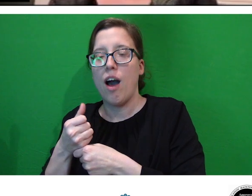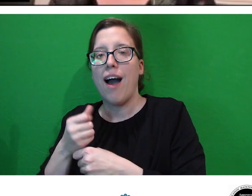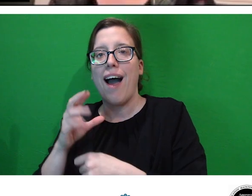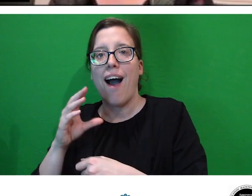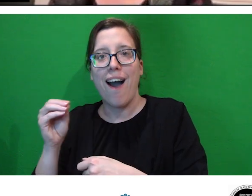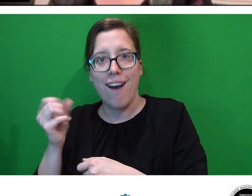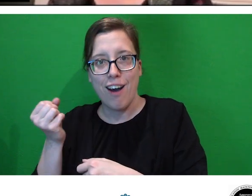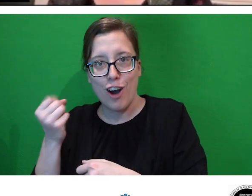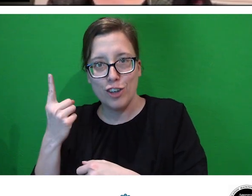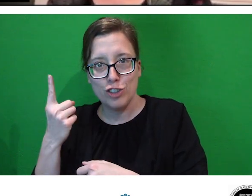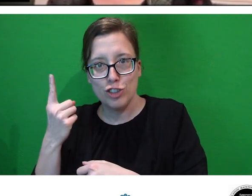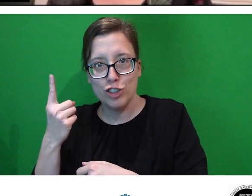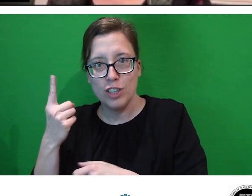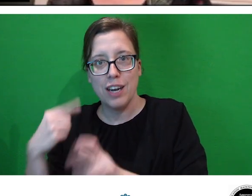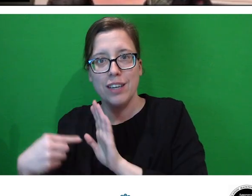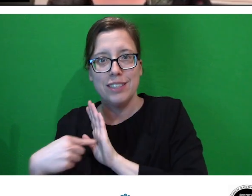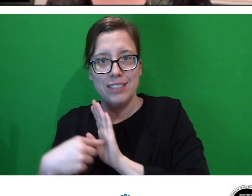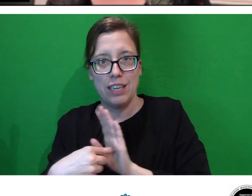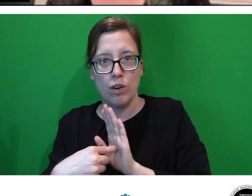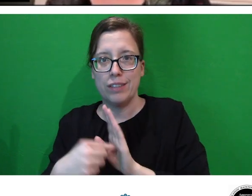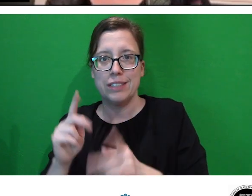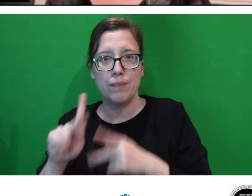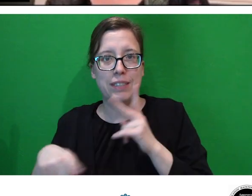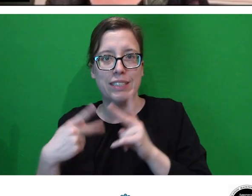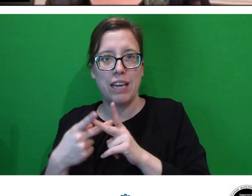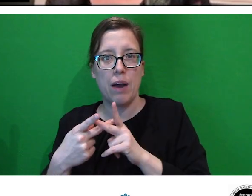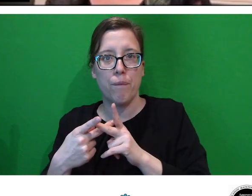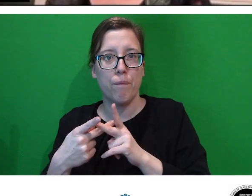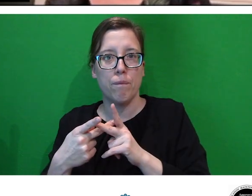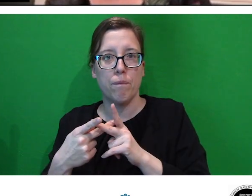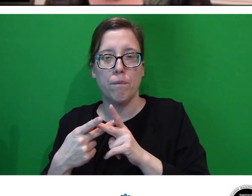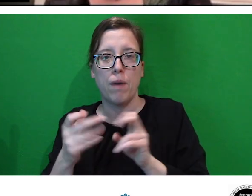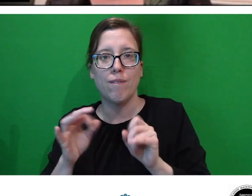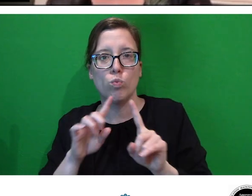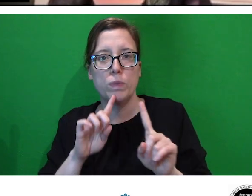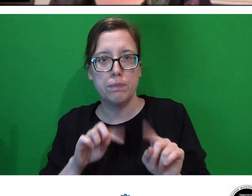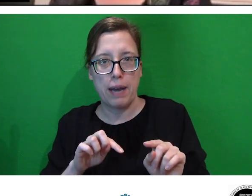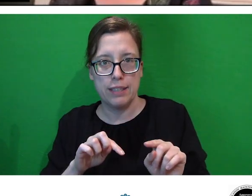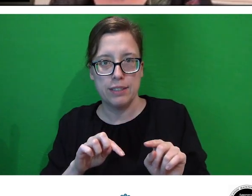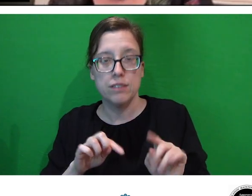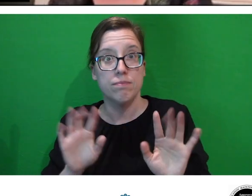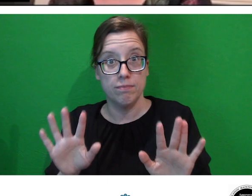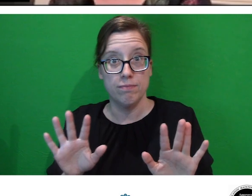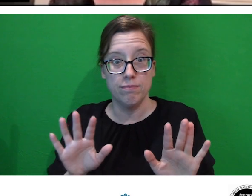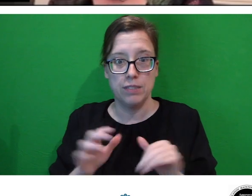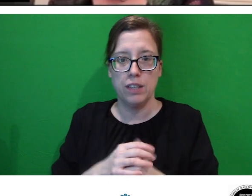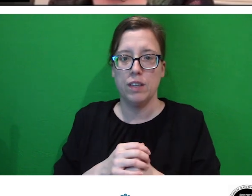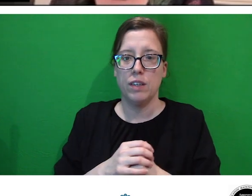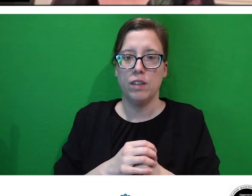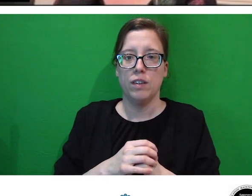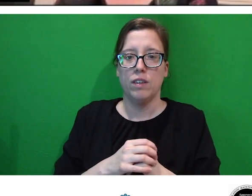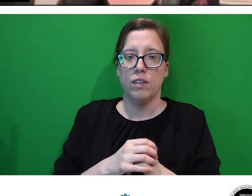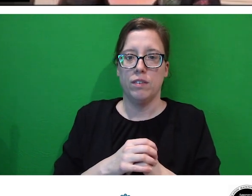one individual sends a message to another, and that message is received and understood as